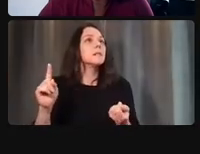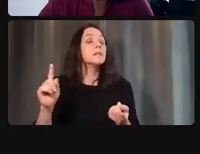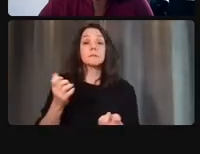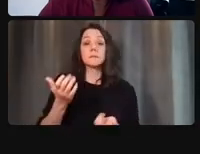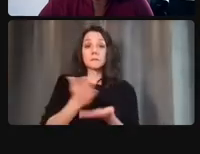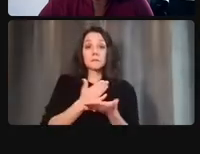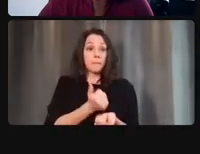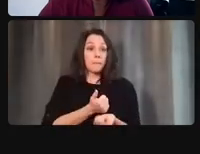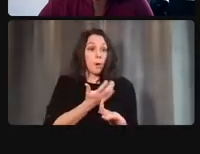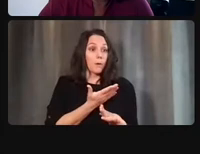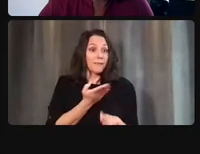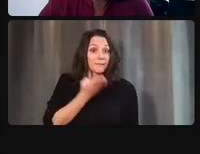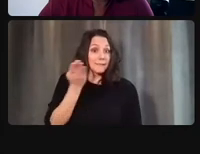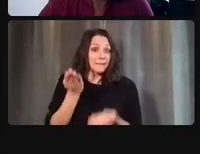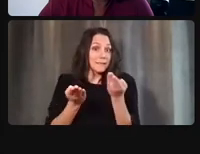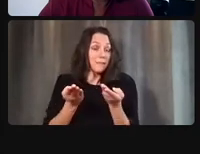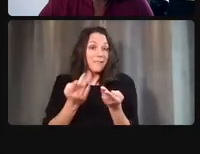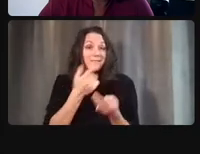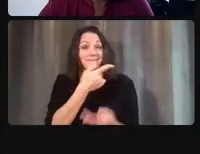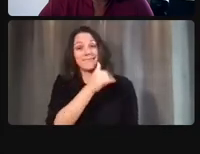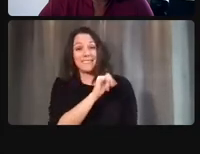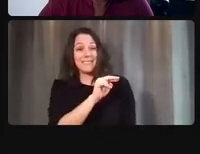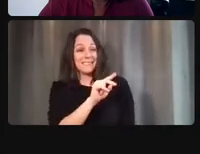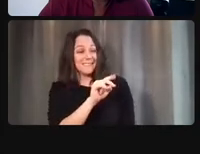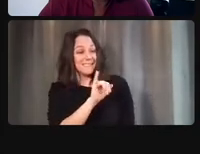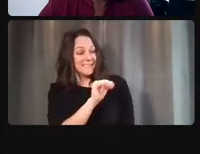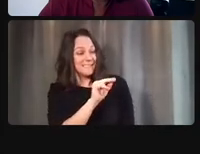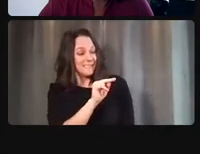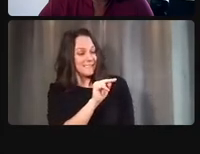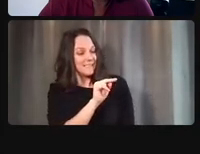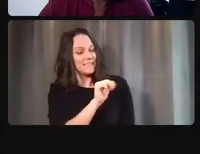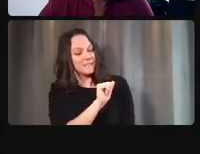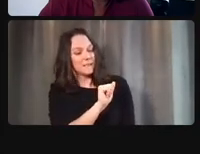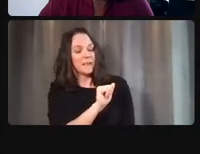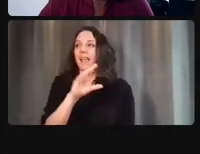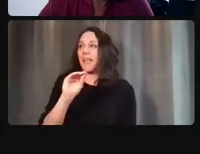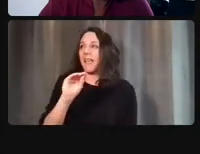as India and Dublin in this next round of our call for submissions.